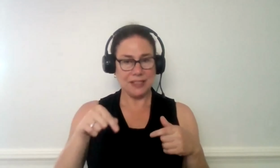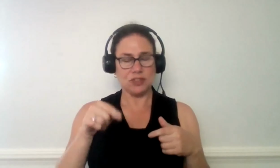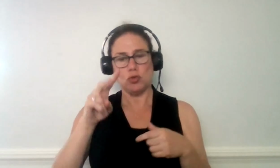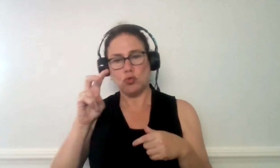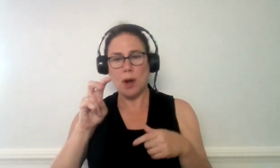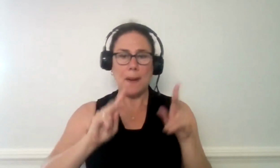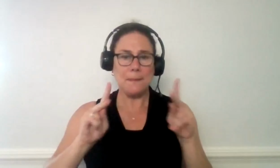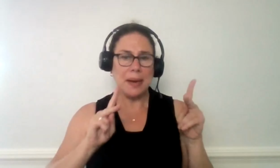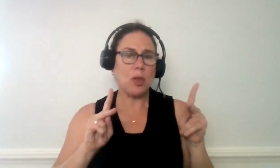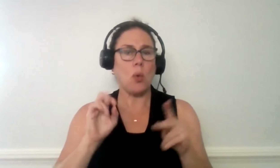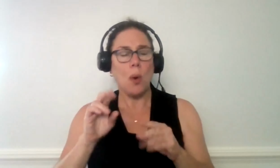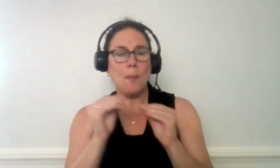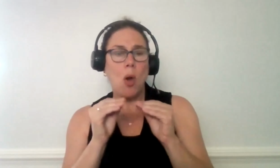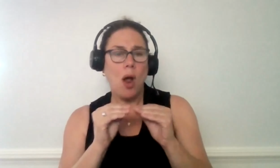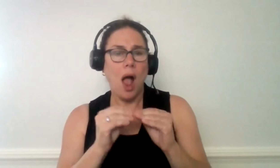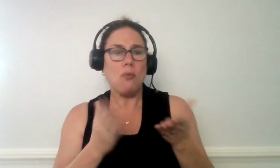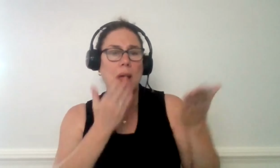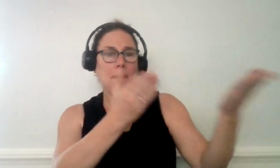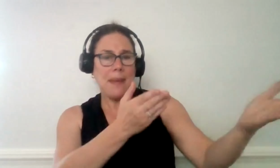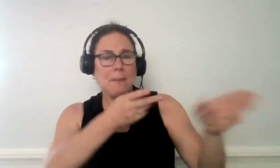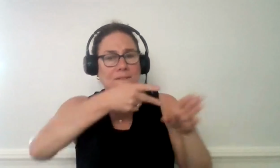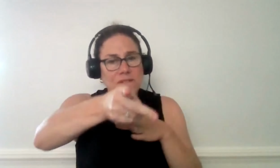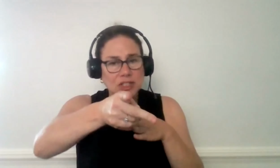a professional captioner, as well as even an ASL interpreter.